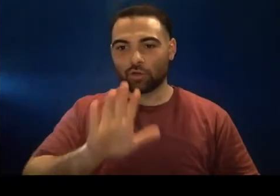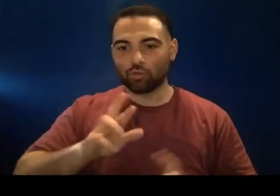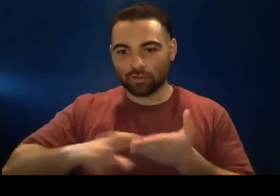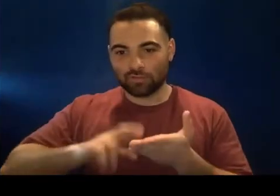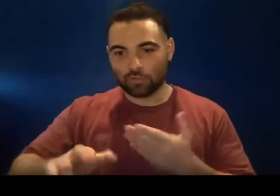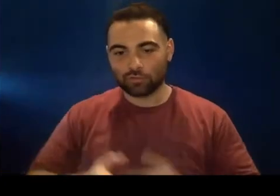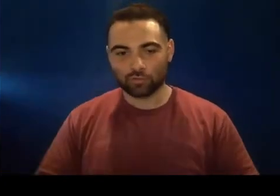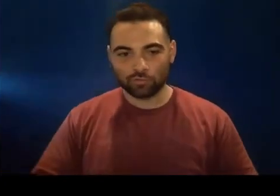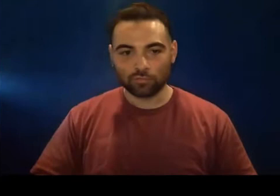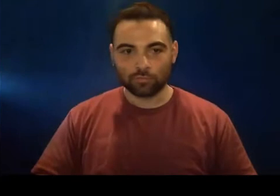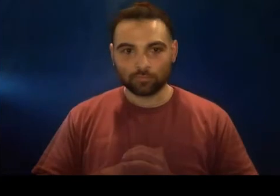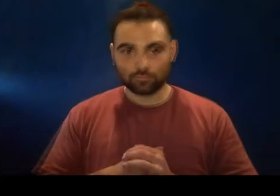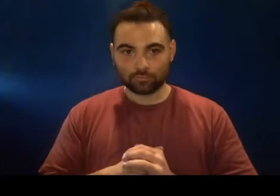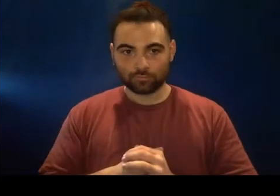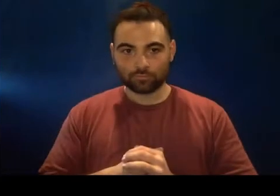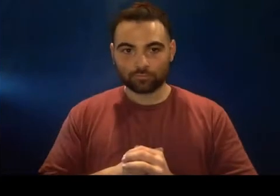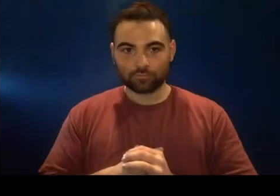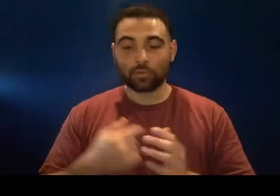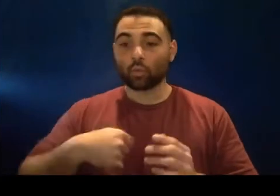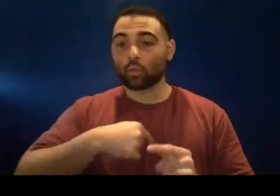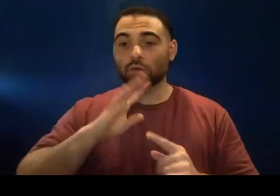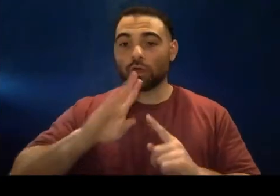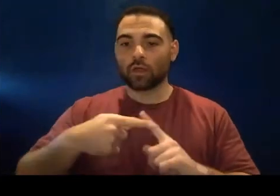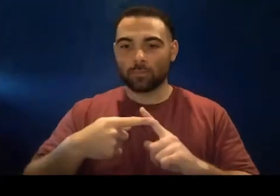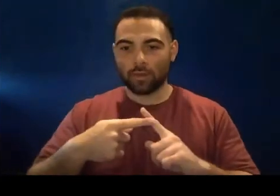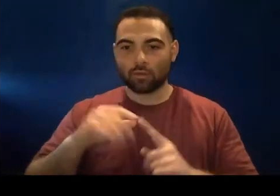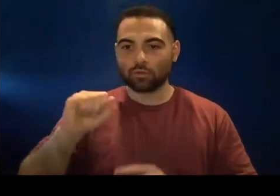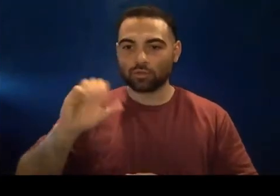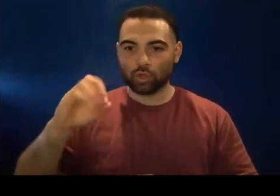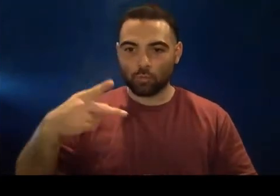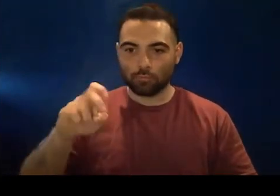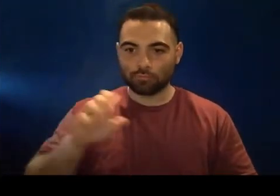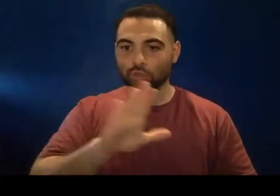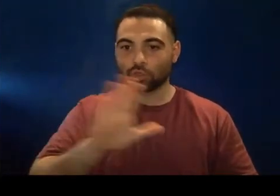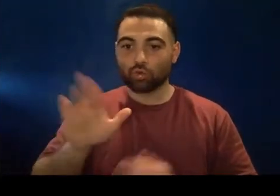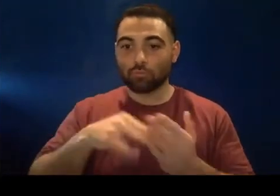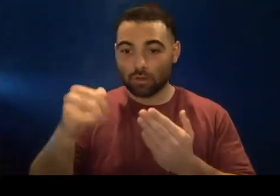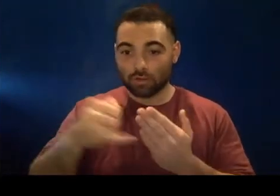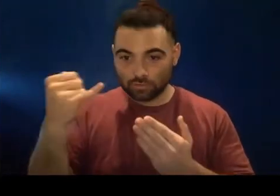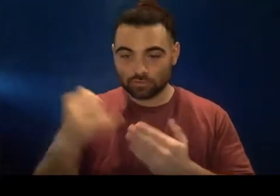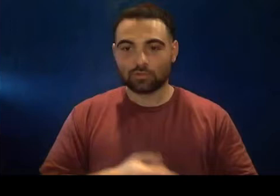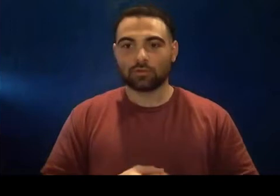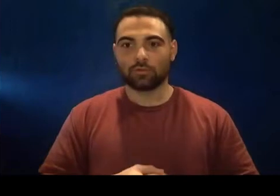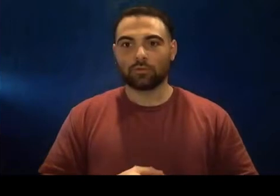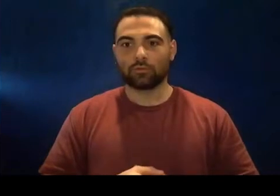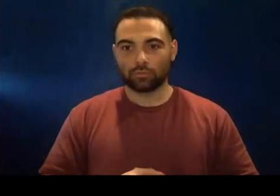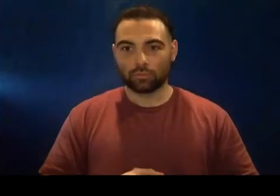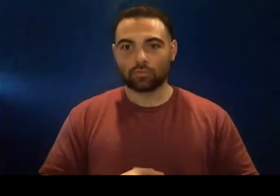And so we're talking about the scope of your project and certainly that there were so many different people